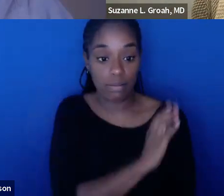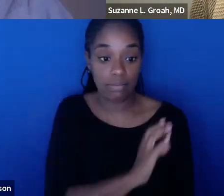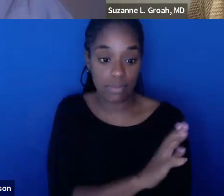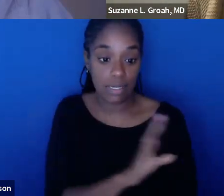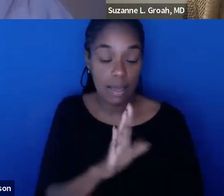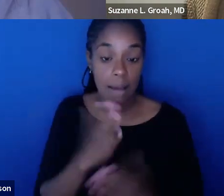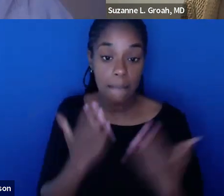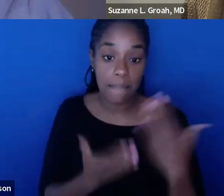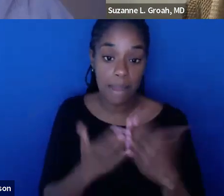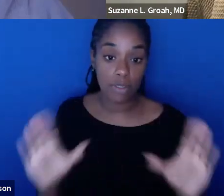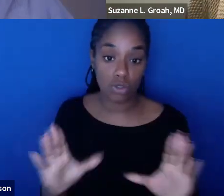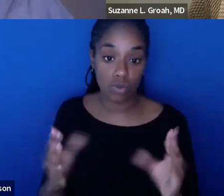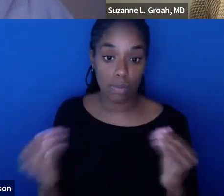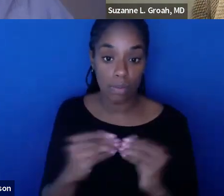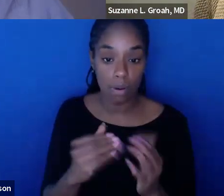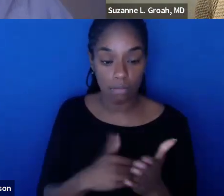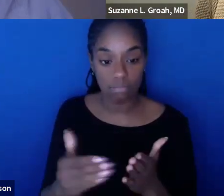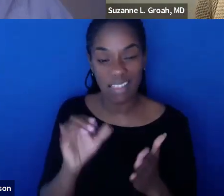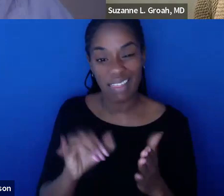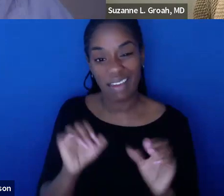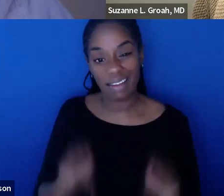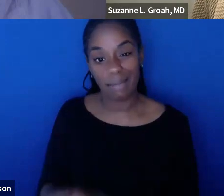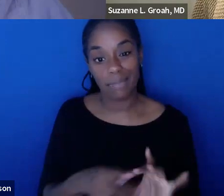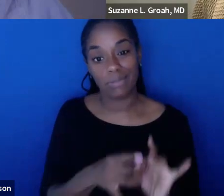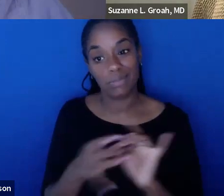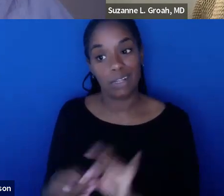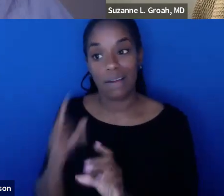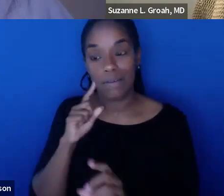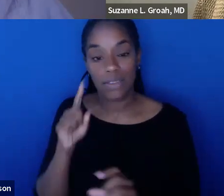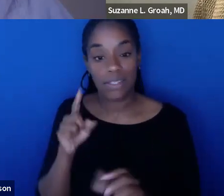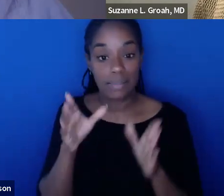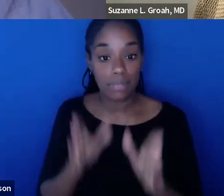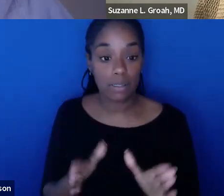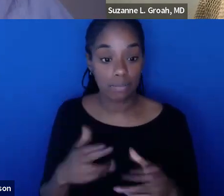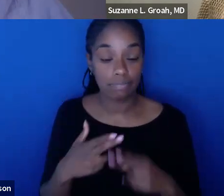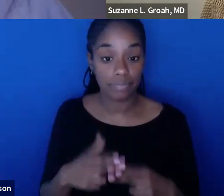Then that could really be relevant for this individual you mentioned who's asking about a Baclofen pump.